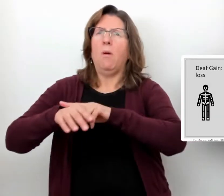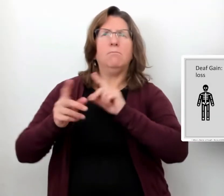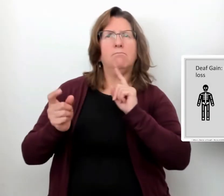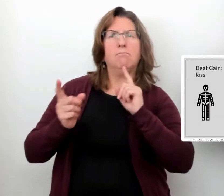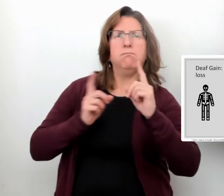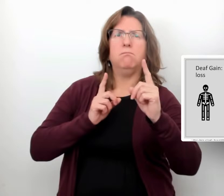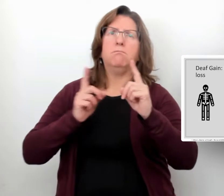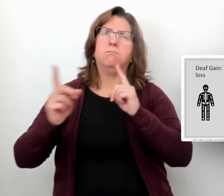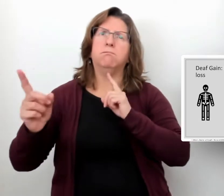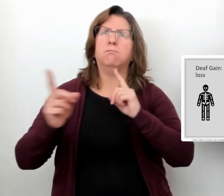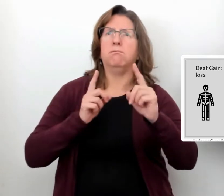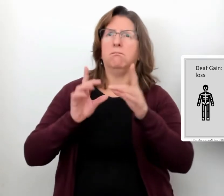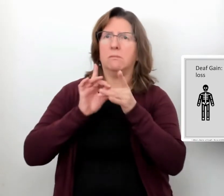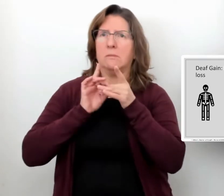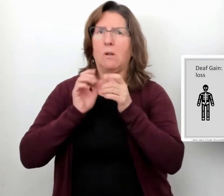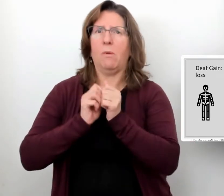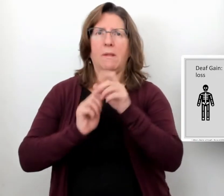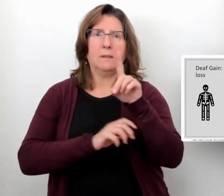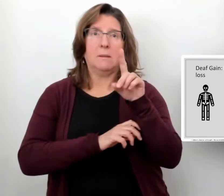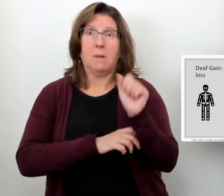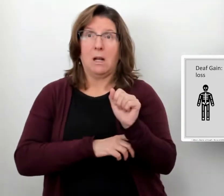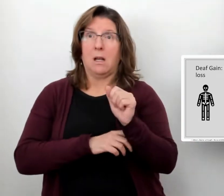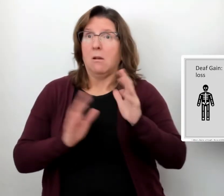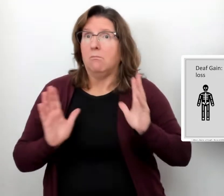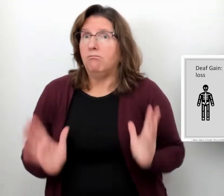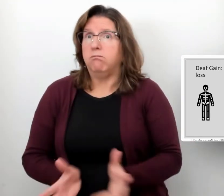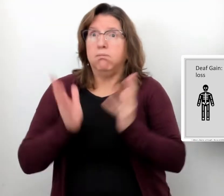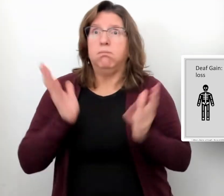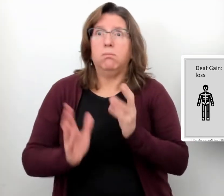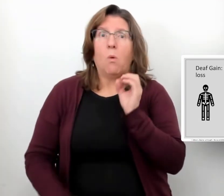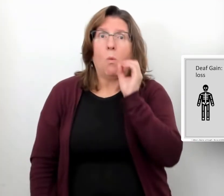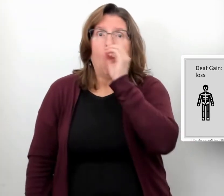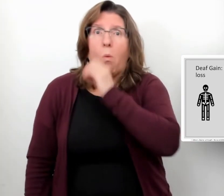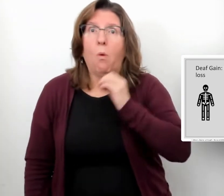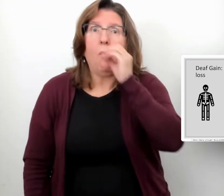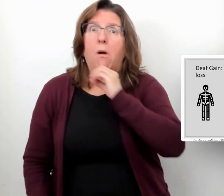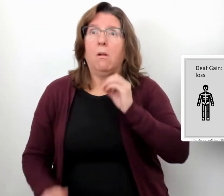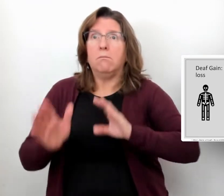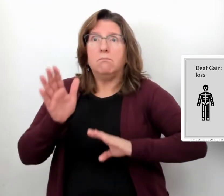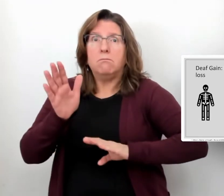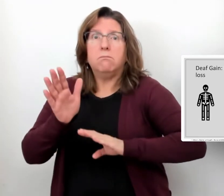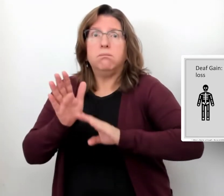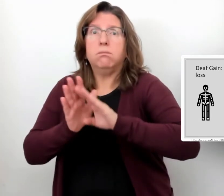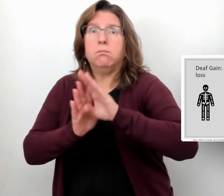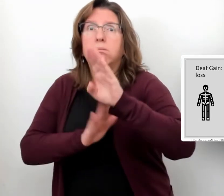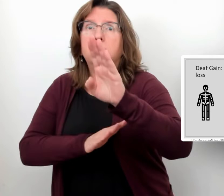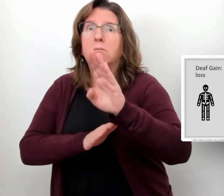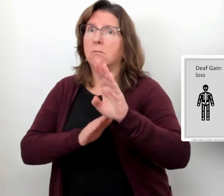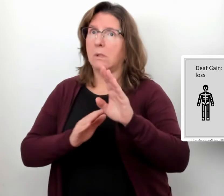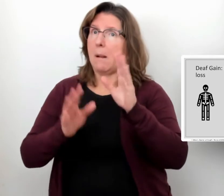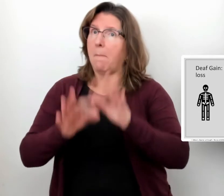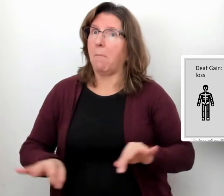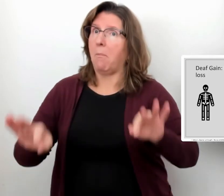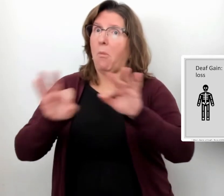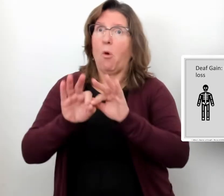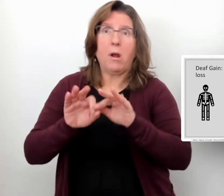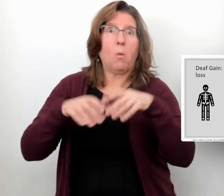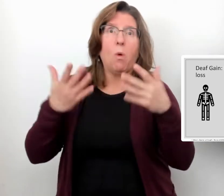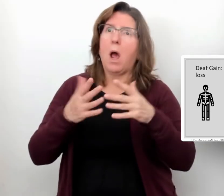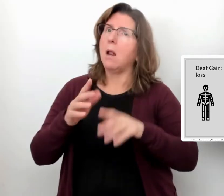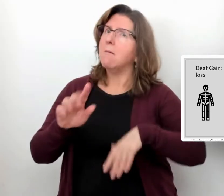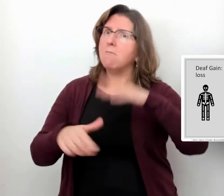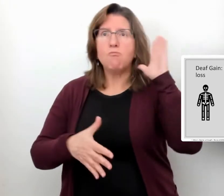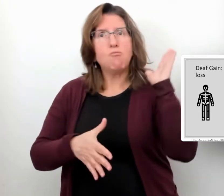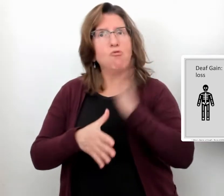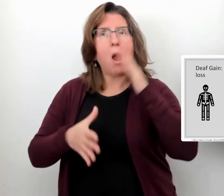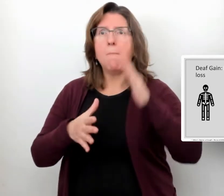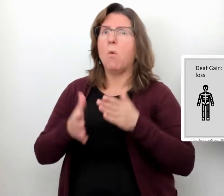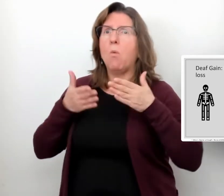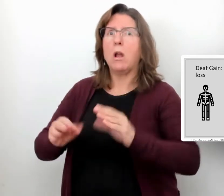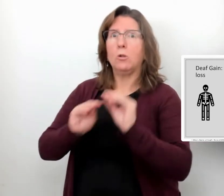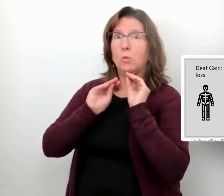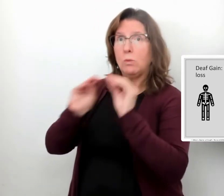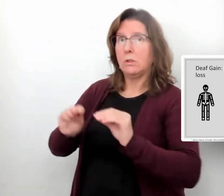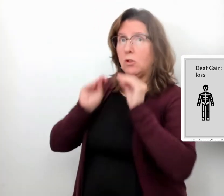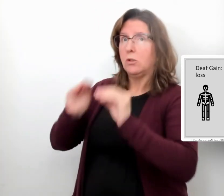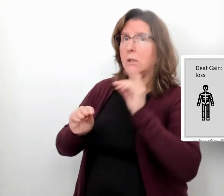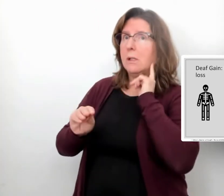Normalcy discourses concerning disabilities promoted oralism as the primary pedagogical approach for deaf children.